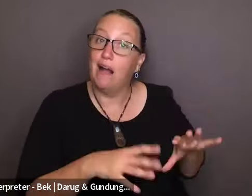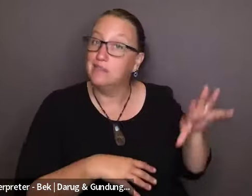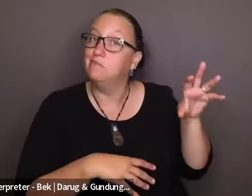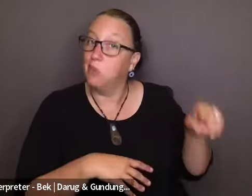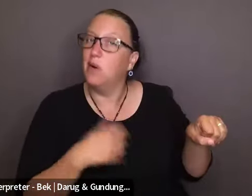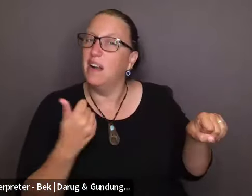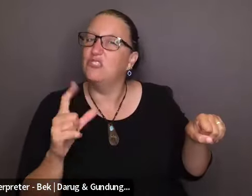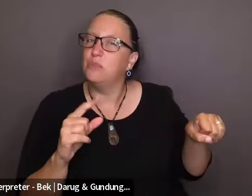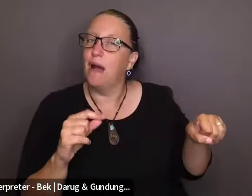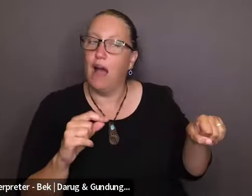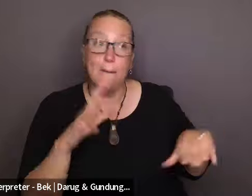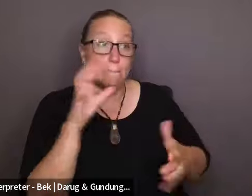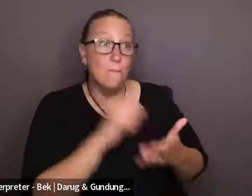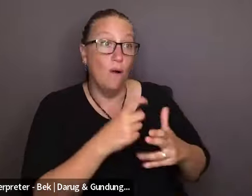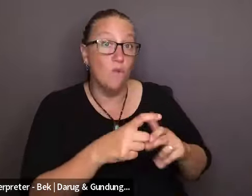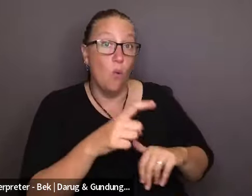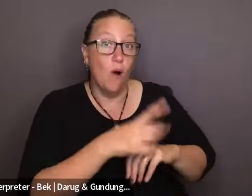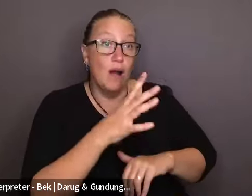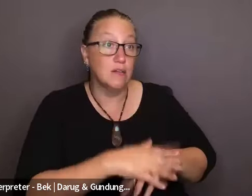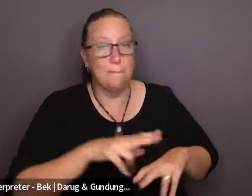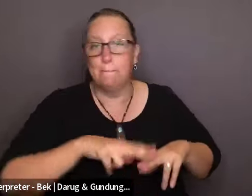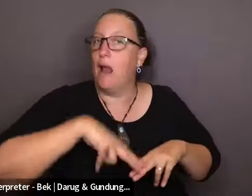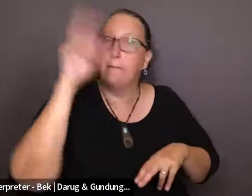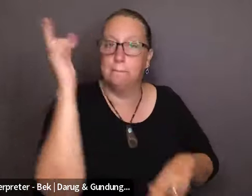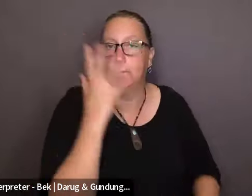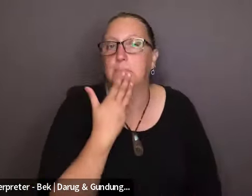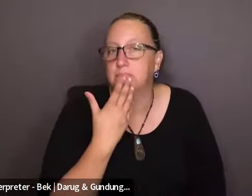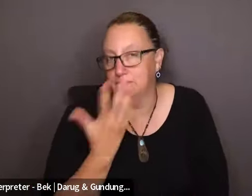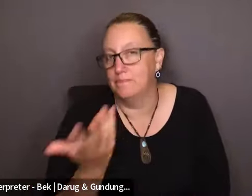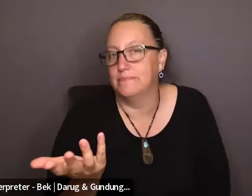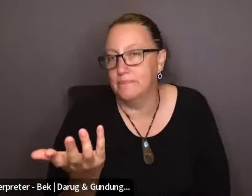basically something like the wedding overhead, so when you go to organise a wedding and you tell someone that you